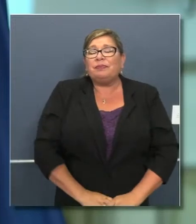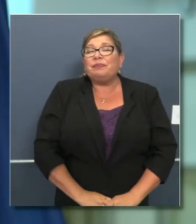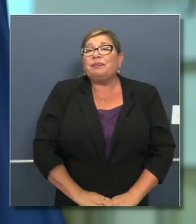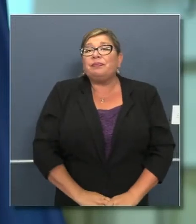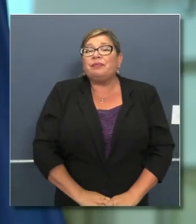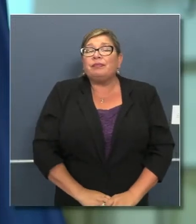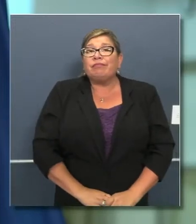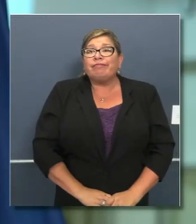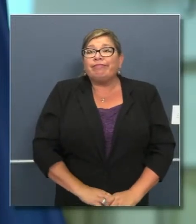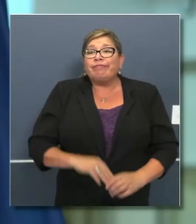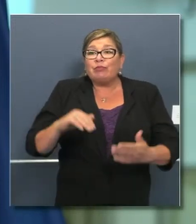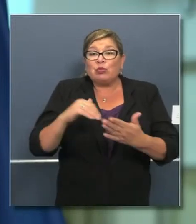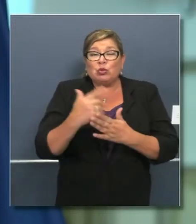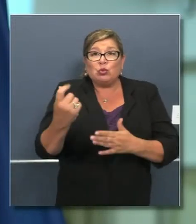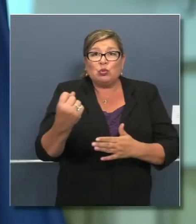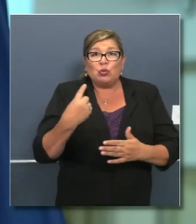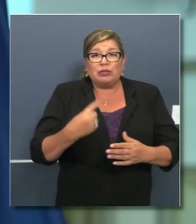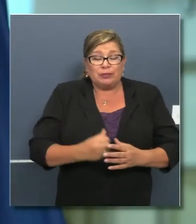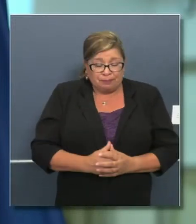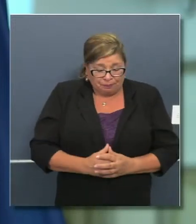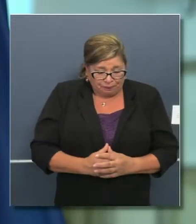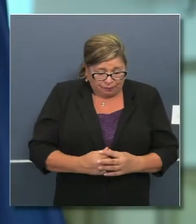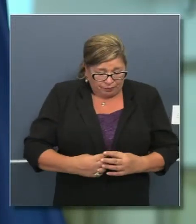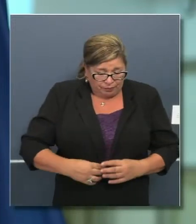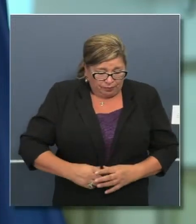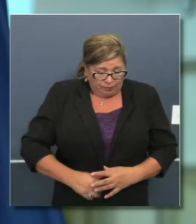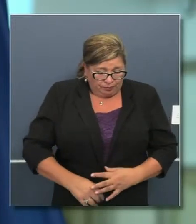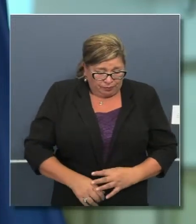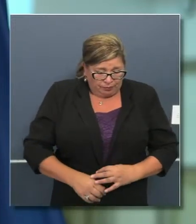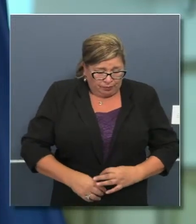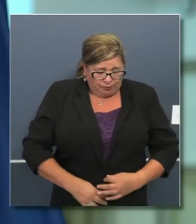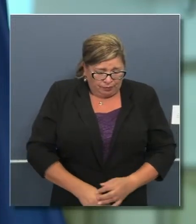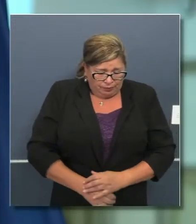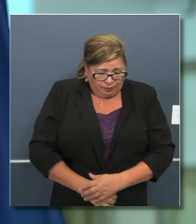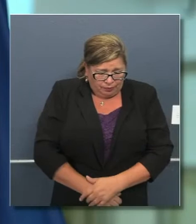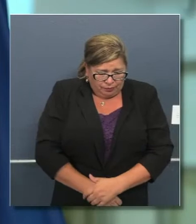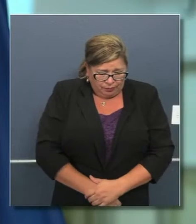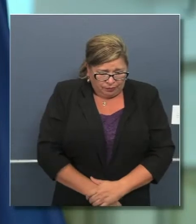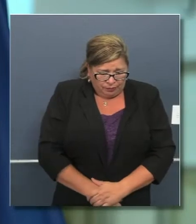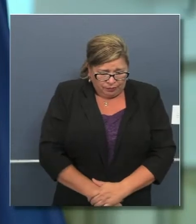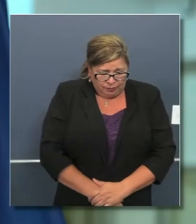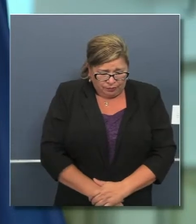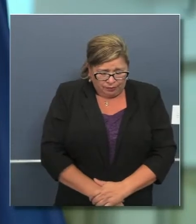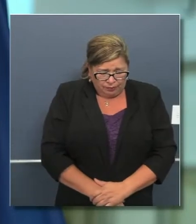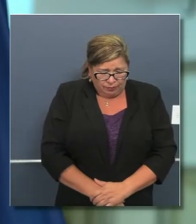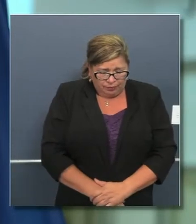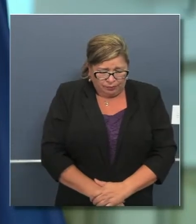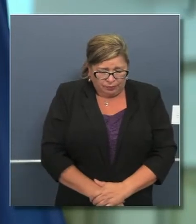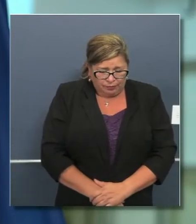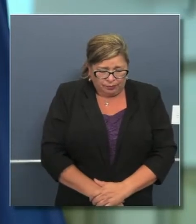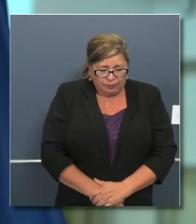governor you mentioned before that you may I guess withhold funding to counties that aren't